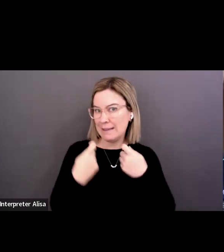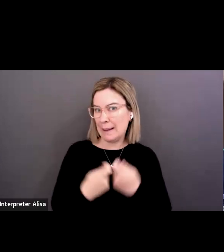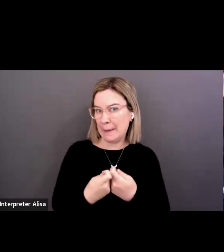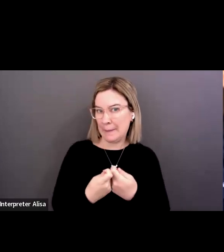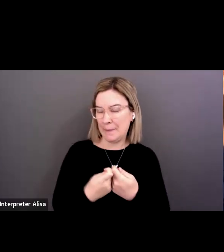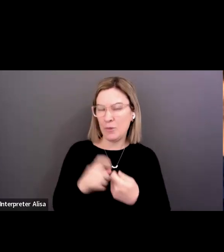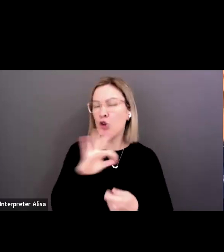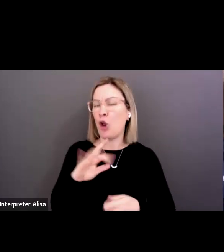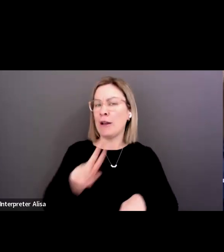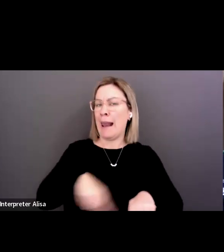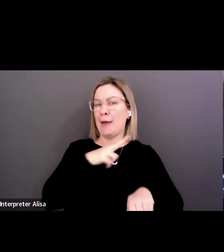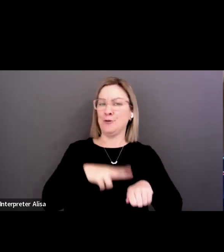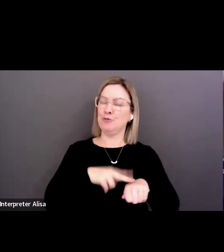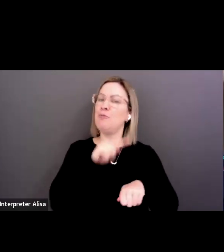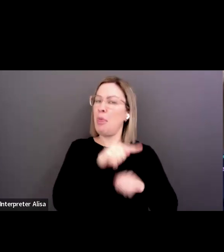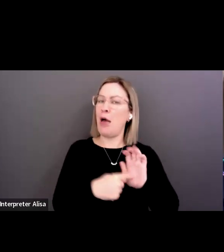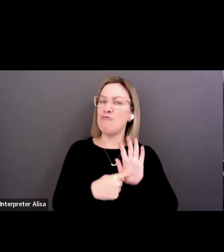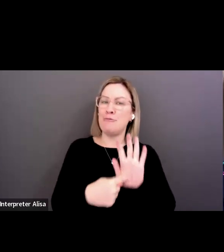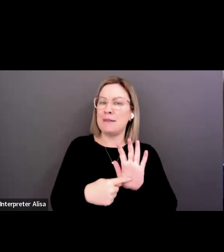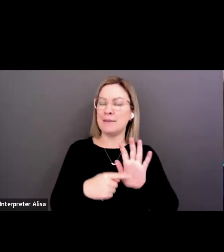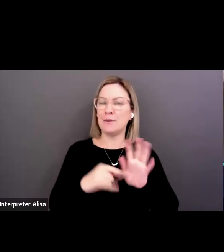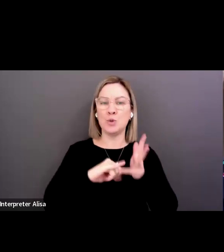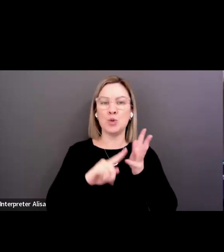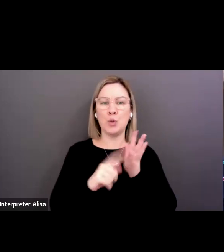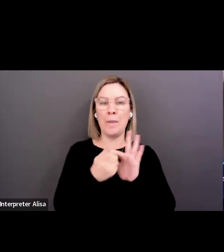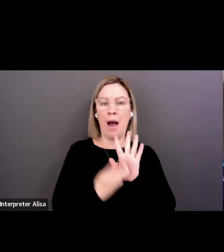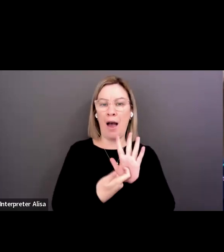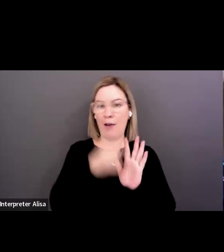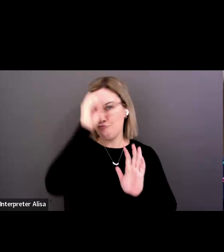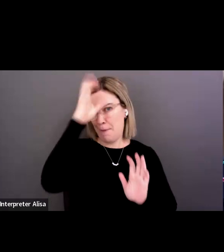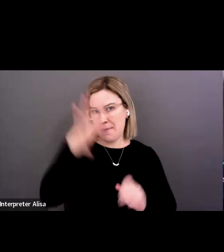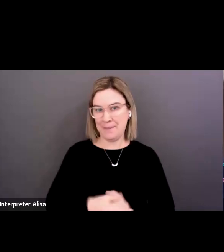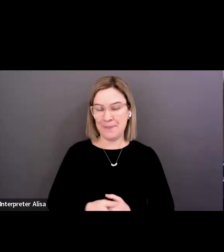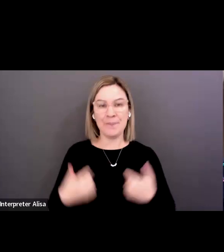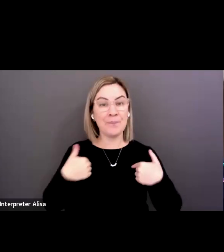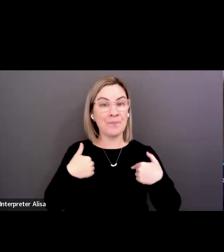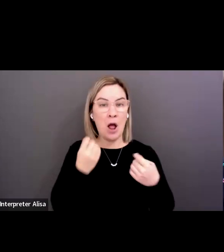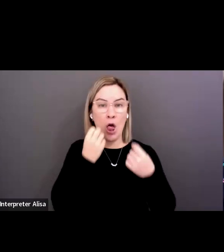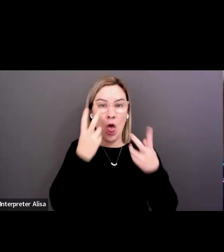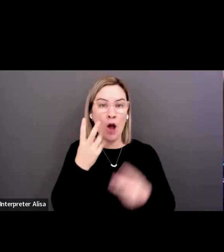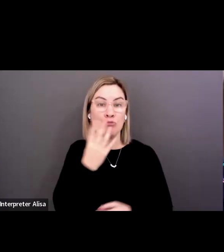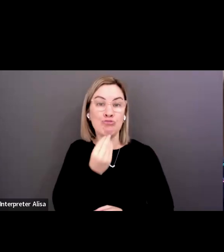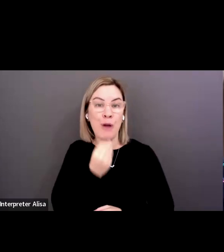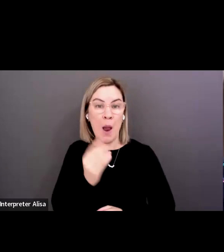bright orange beanie and very proudly wearing a jumper sporting the Fijian